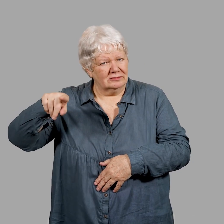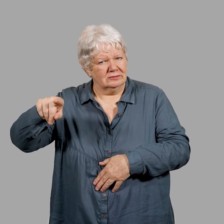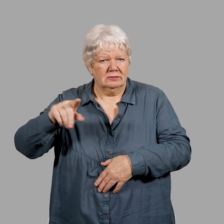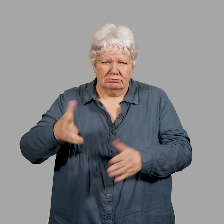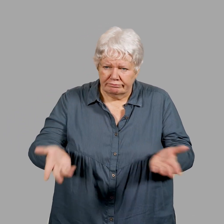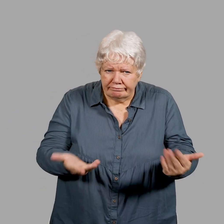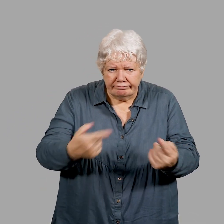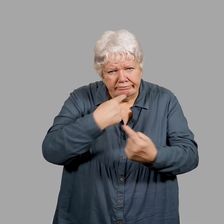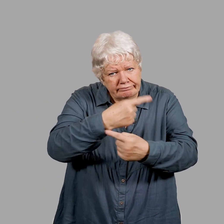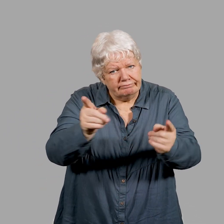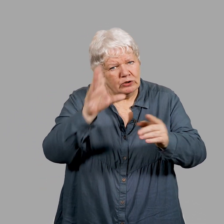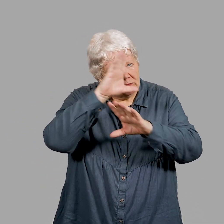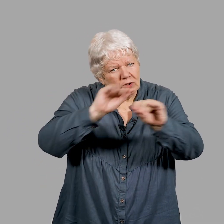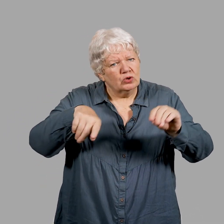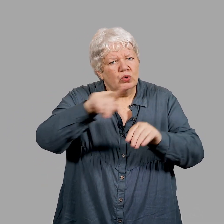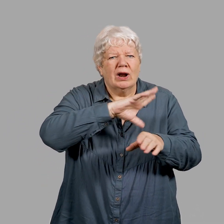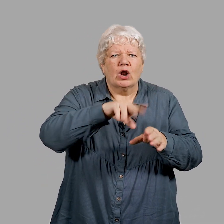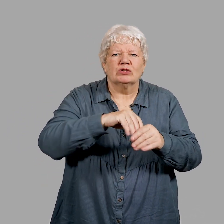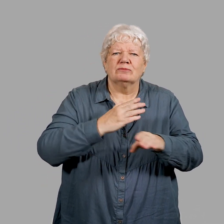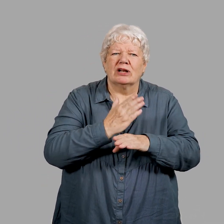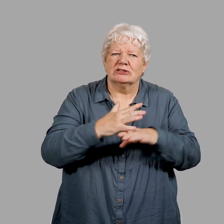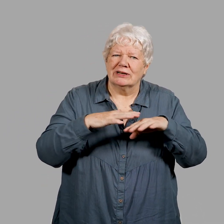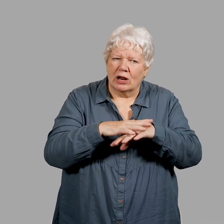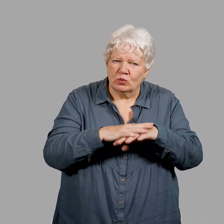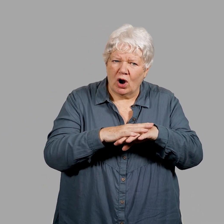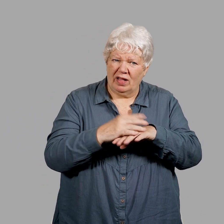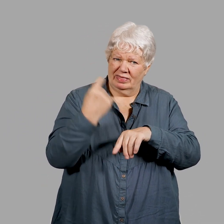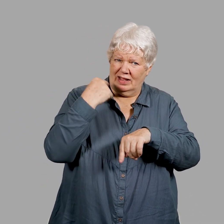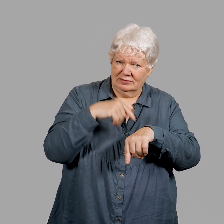promoted to inclusive practitioners’ network at the time.